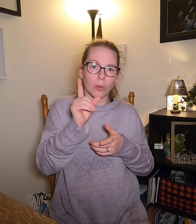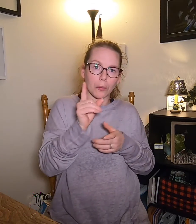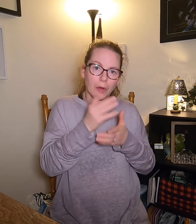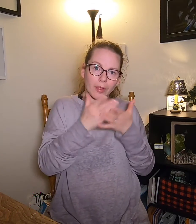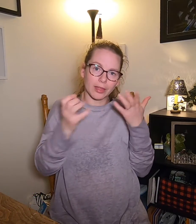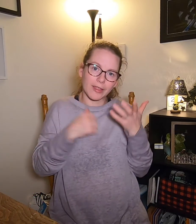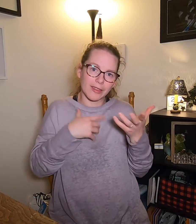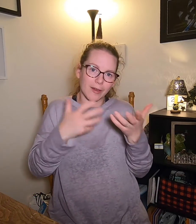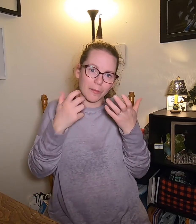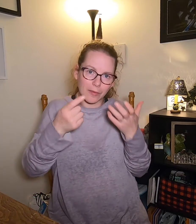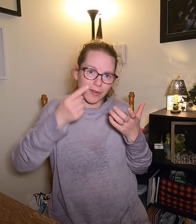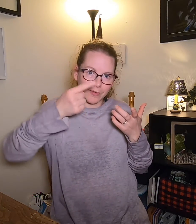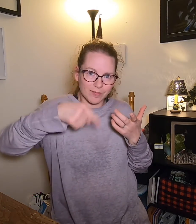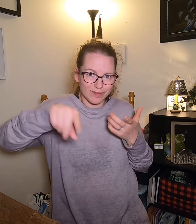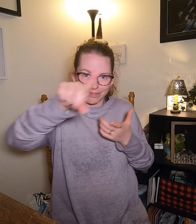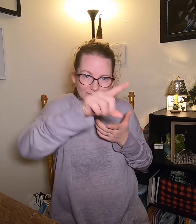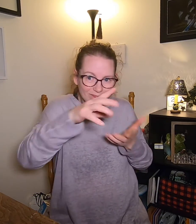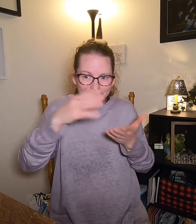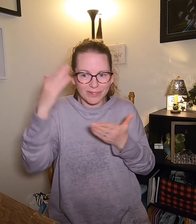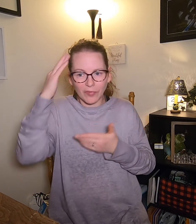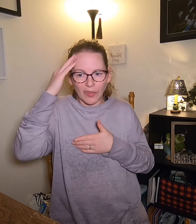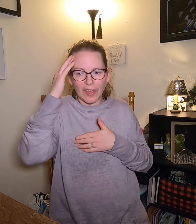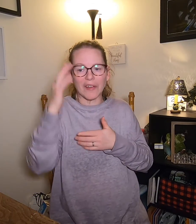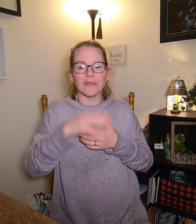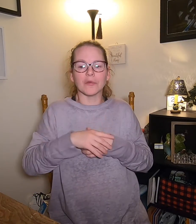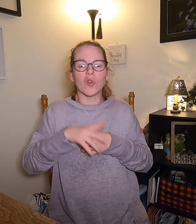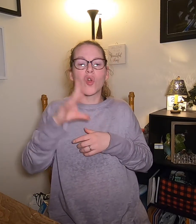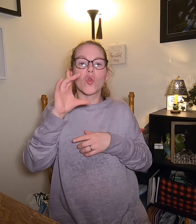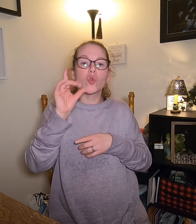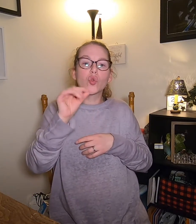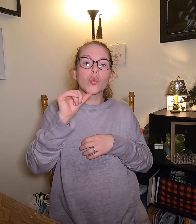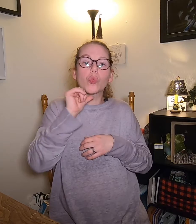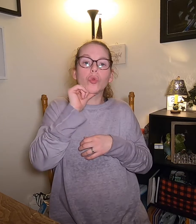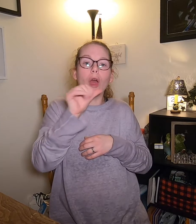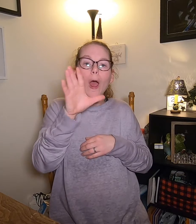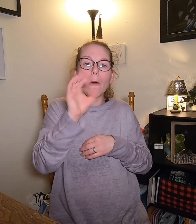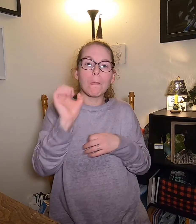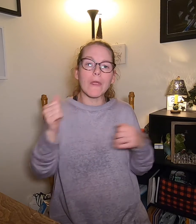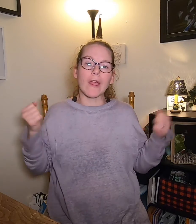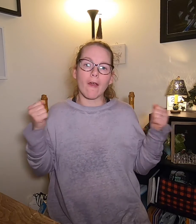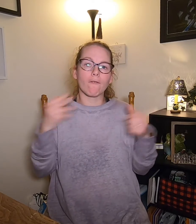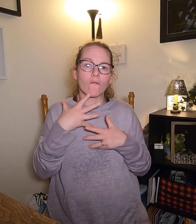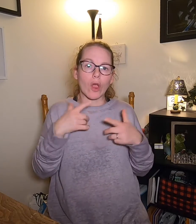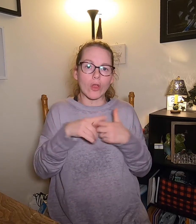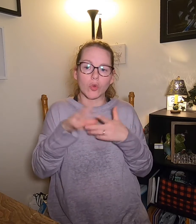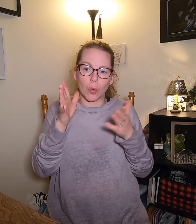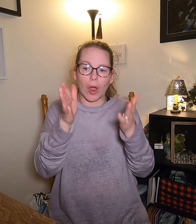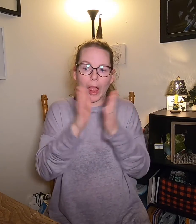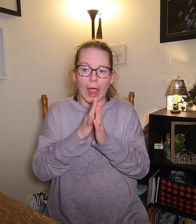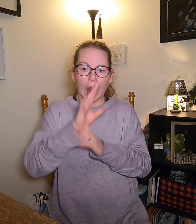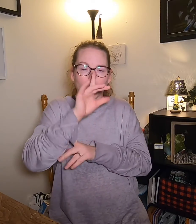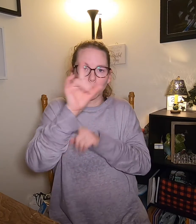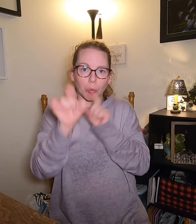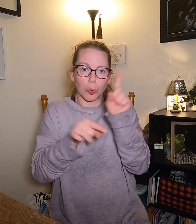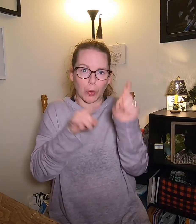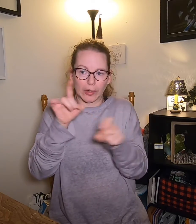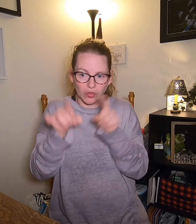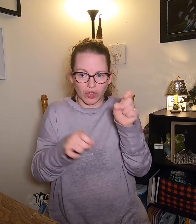One thing I want you all to know... Do not be afraid to ask questions...